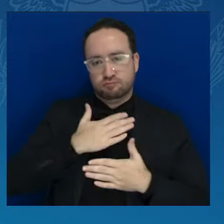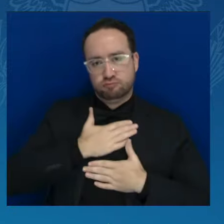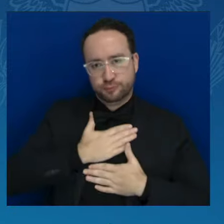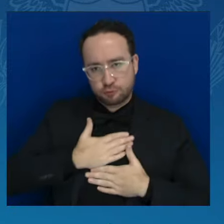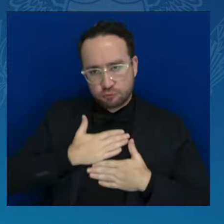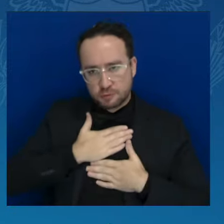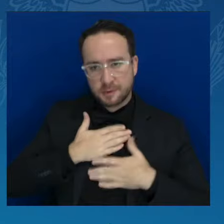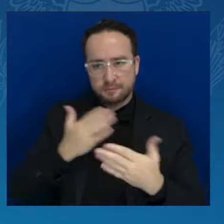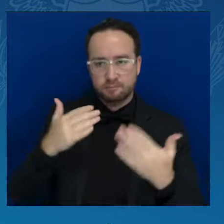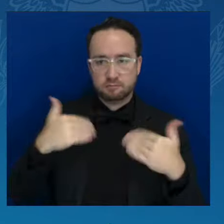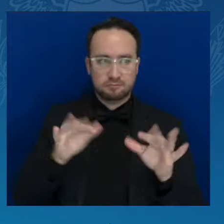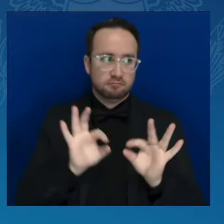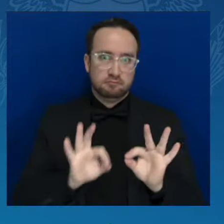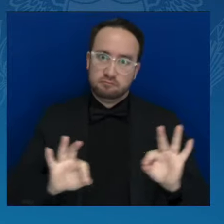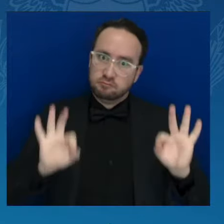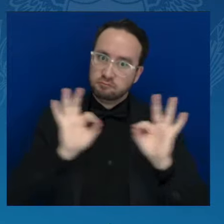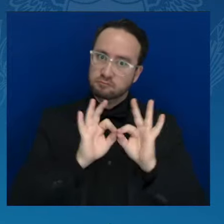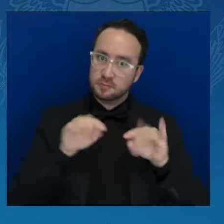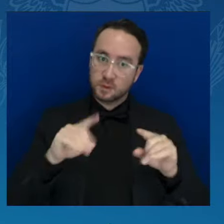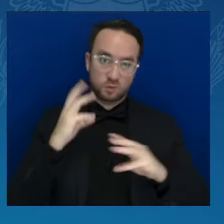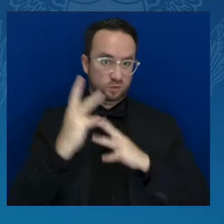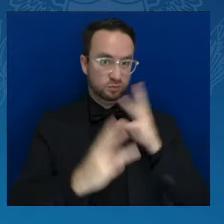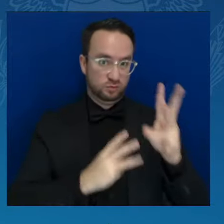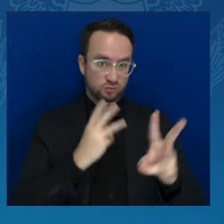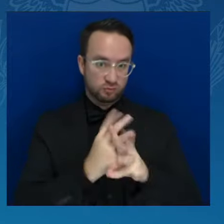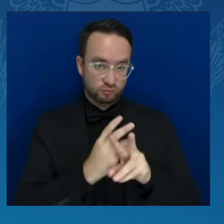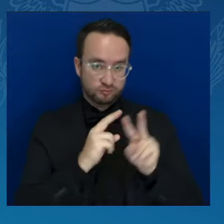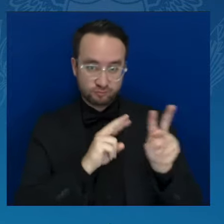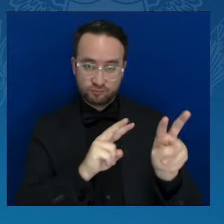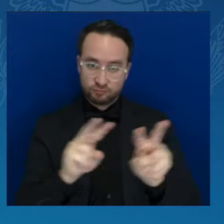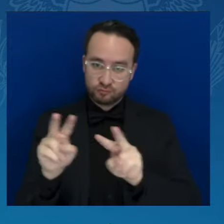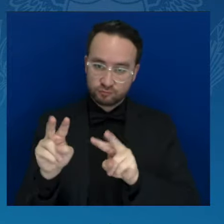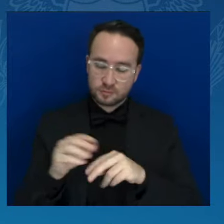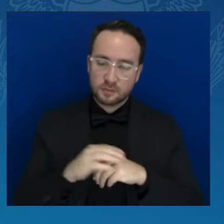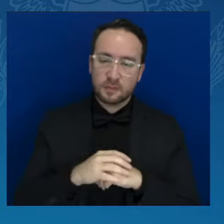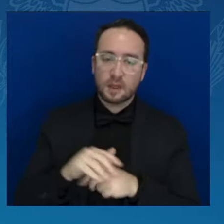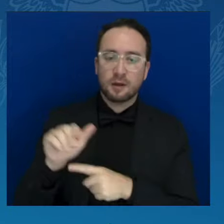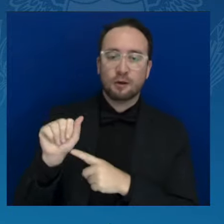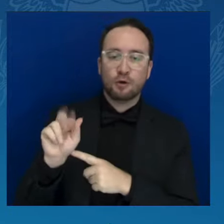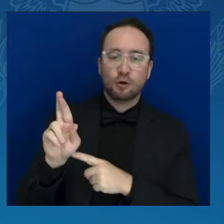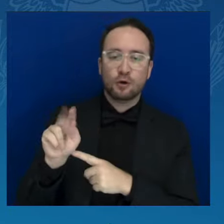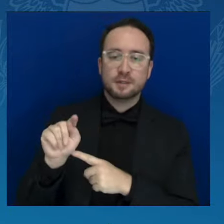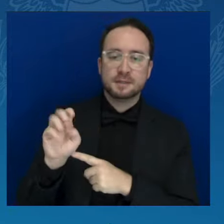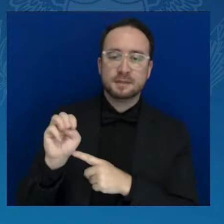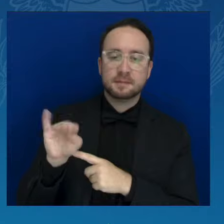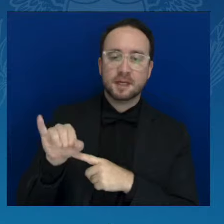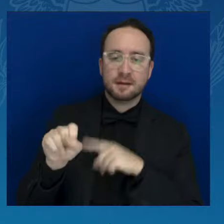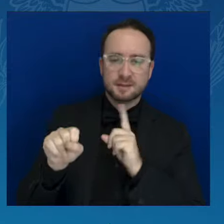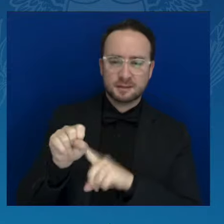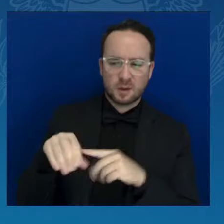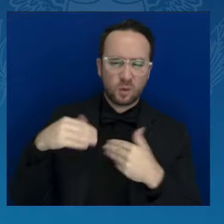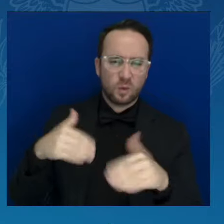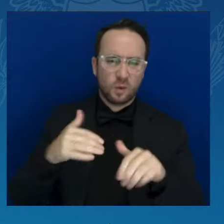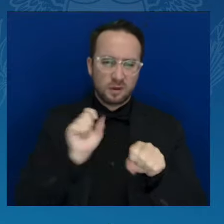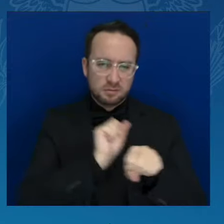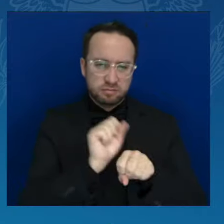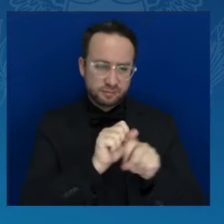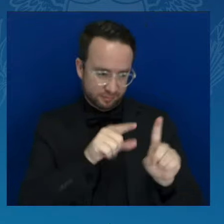and both international government and industry partnerships. I would like to commend the Vice President's leadership,